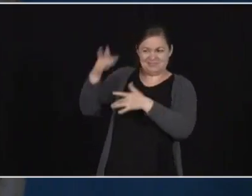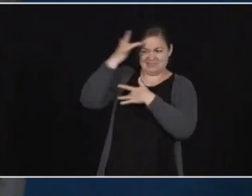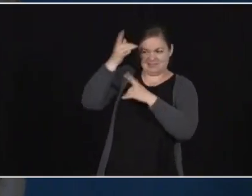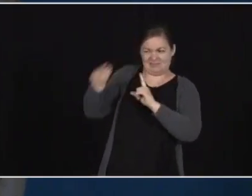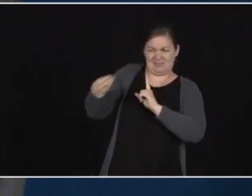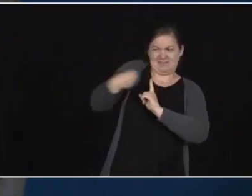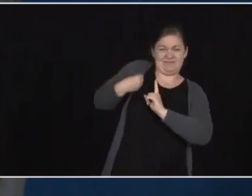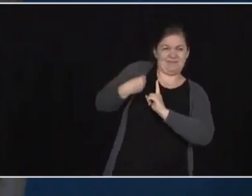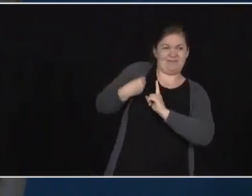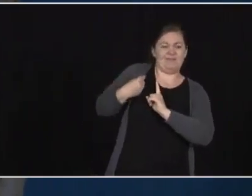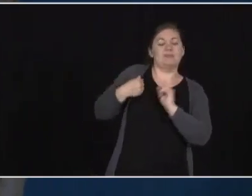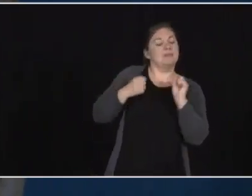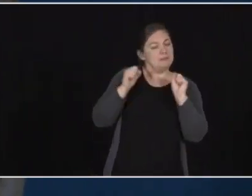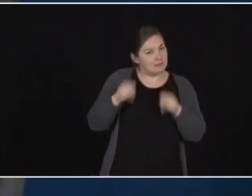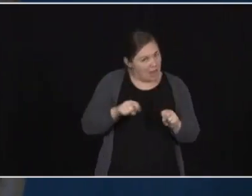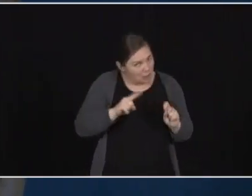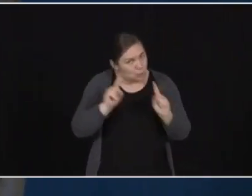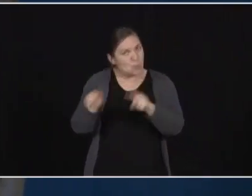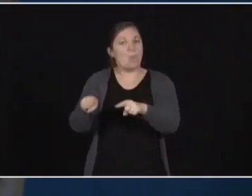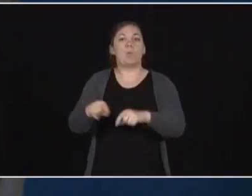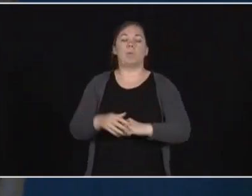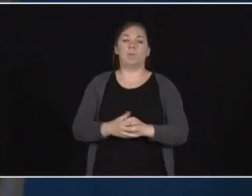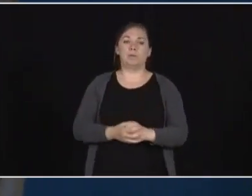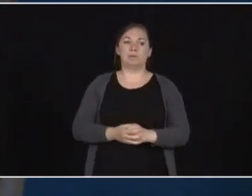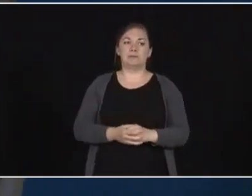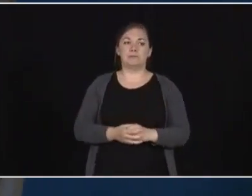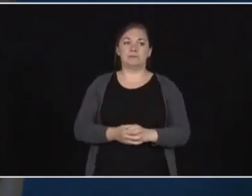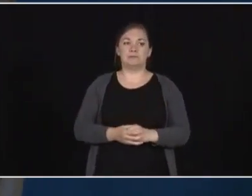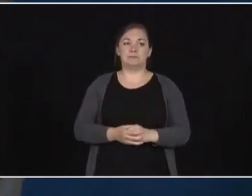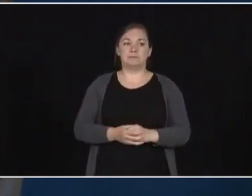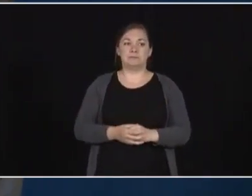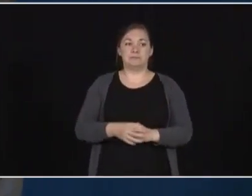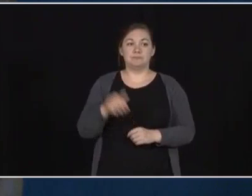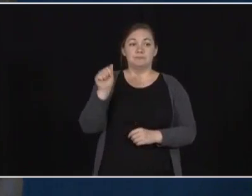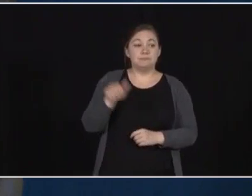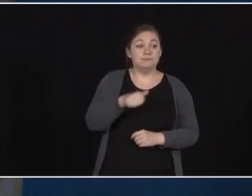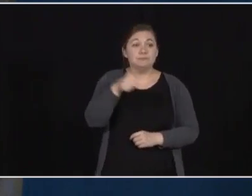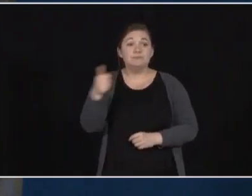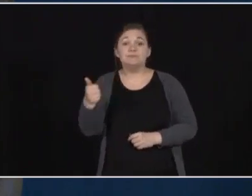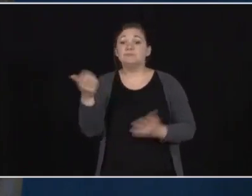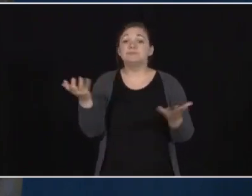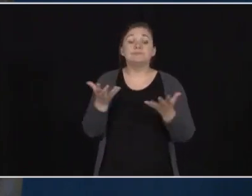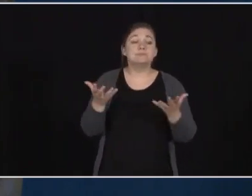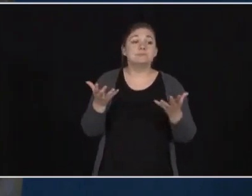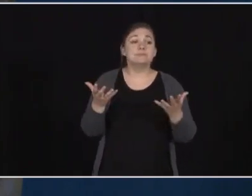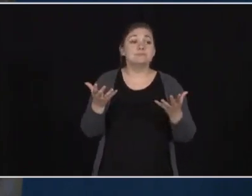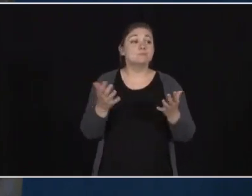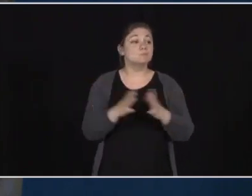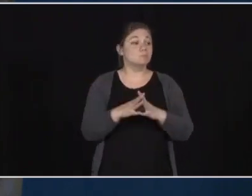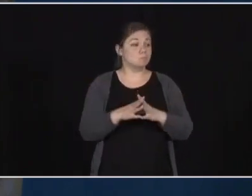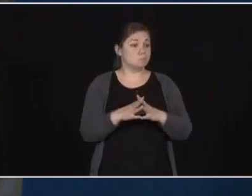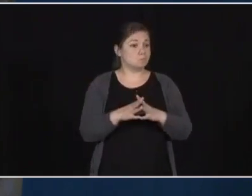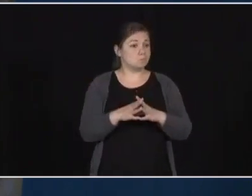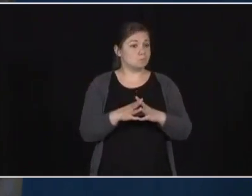provided that test. The other area which is what we talked about a lot is the area